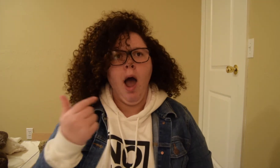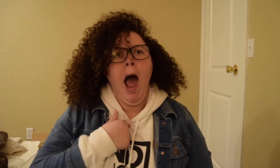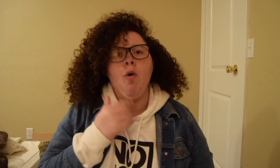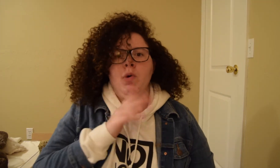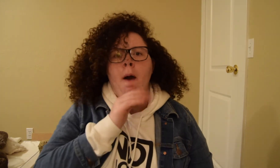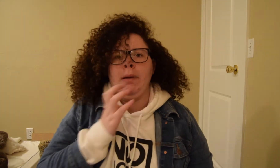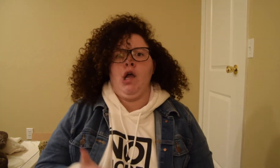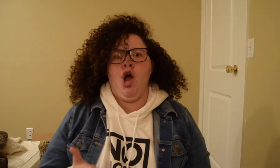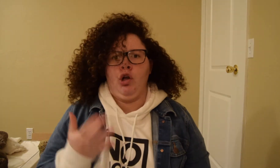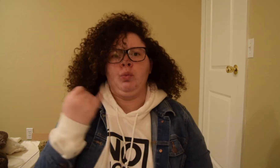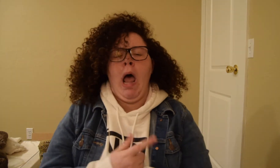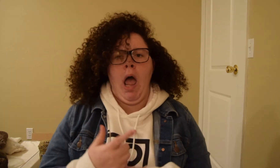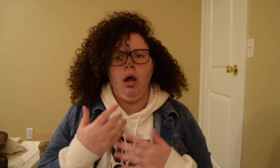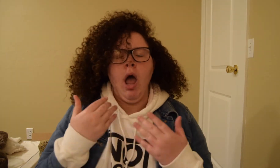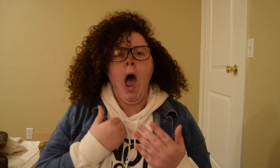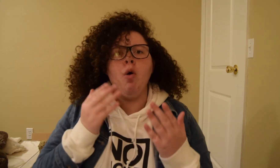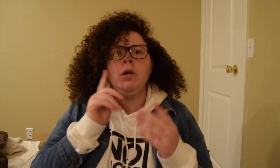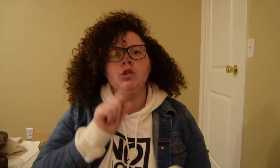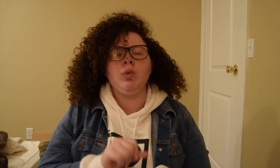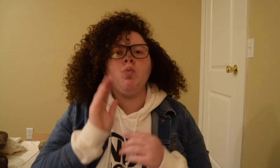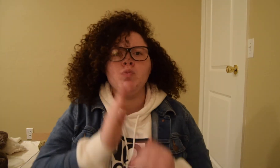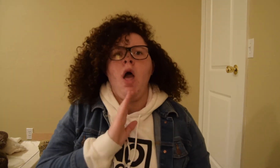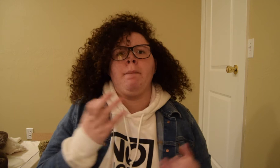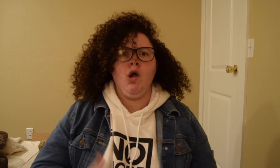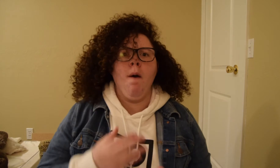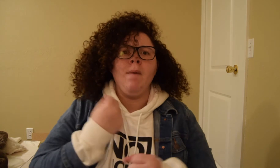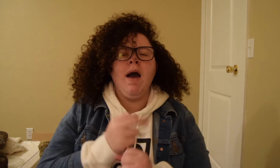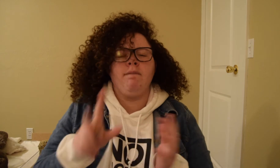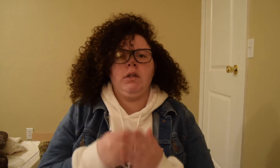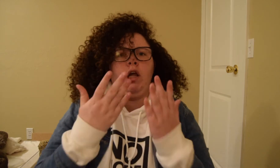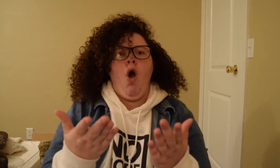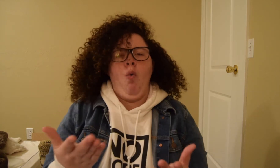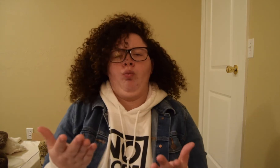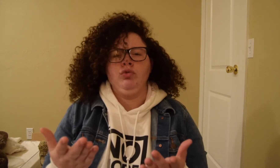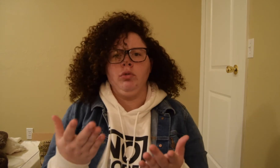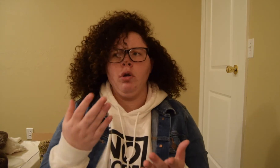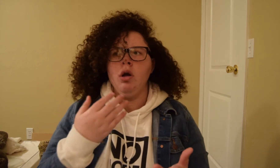I wouldn't be here today I literally wouldn't be here making videos for you guys